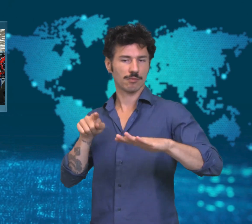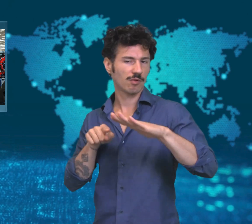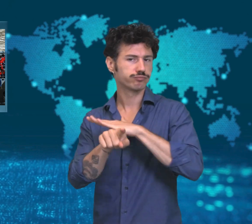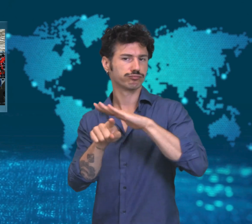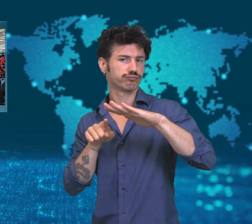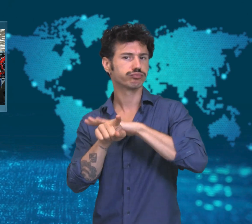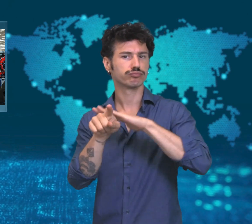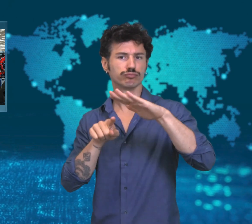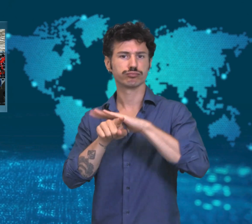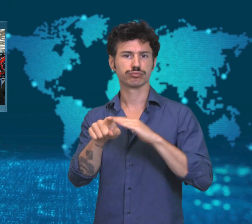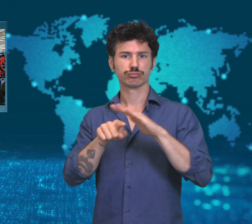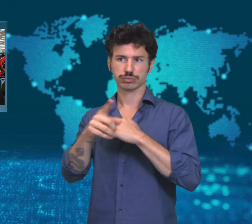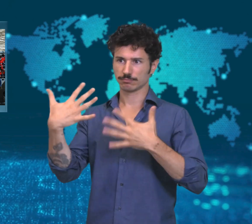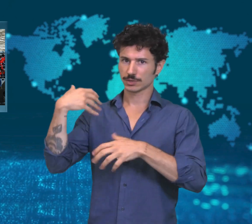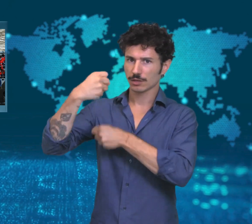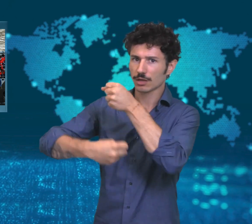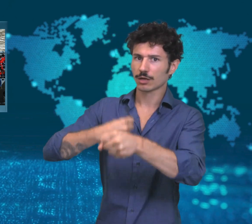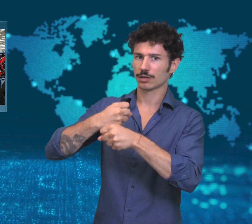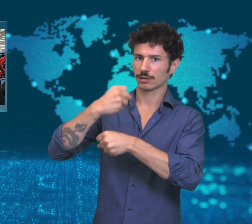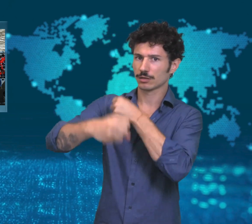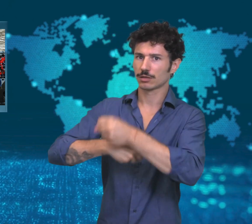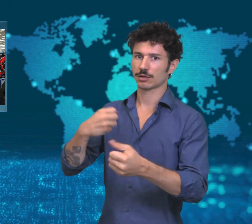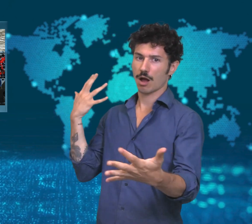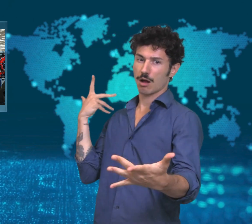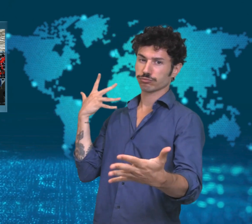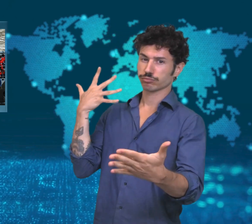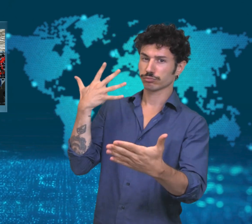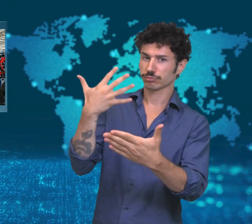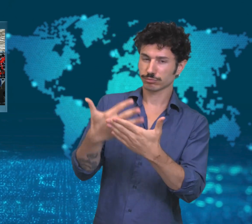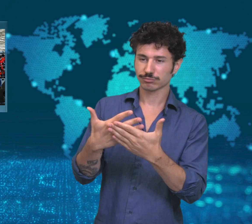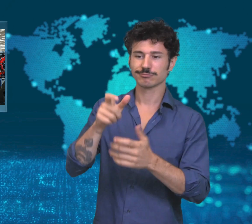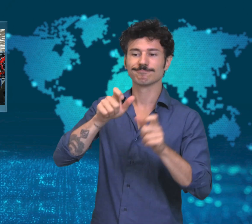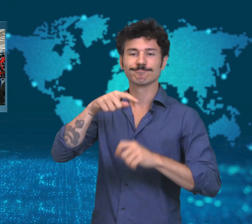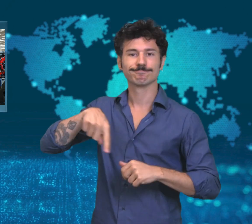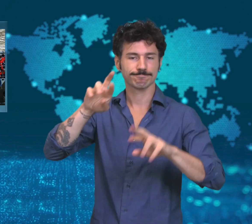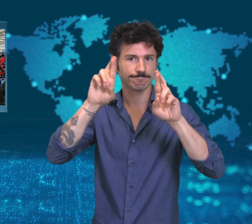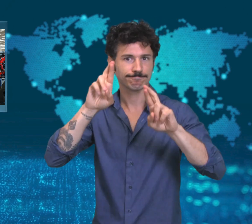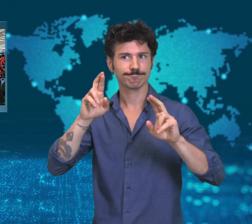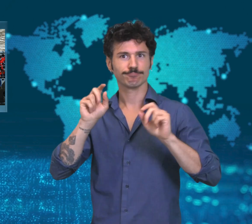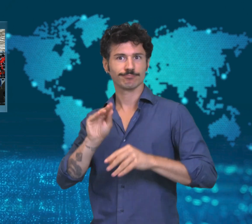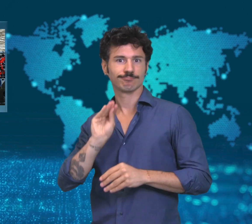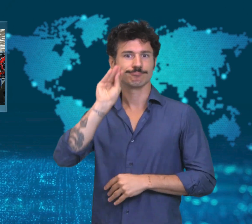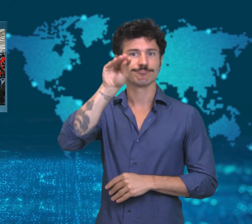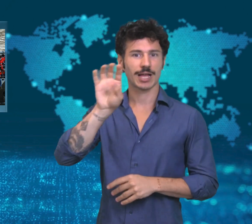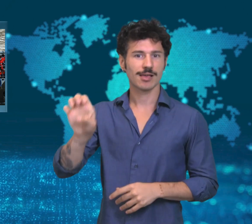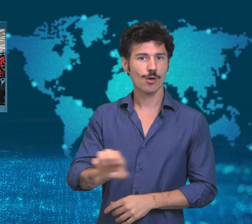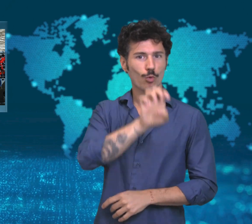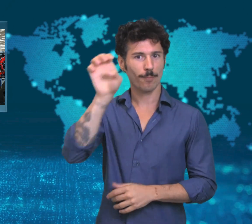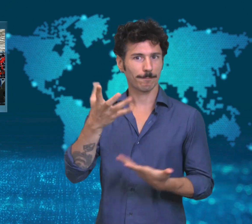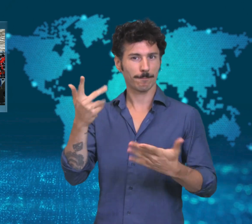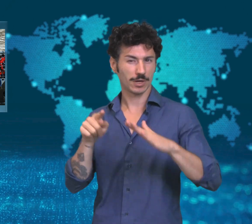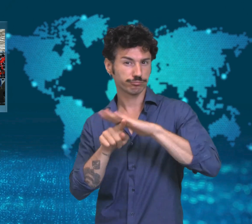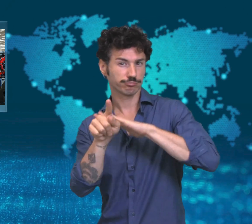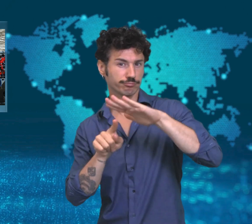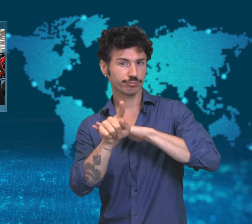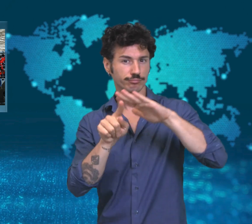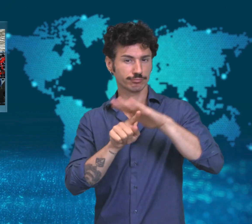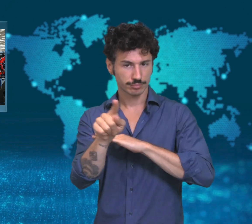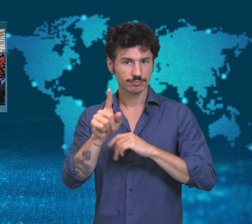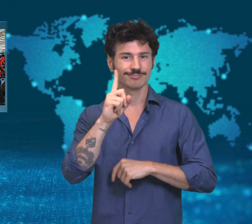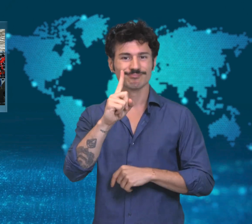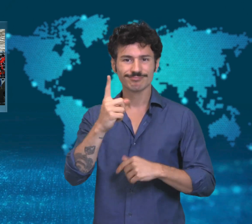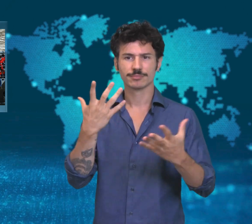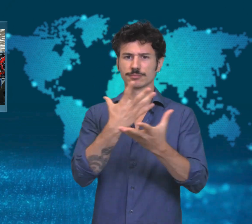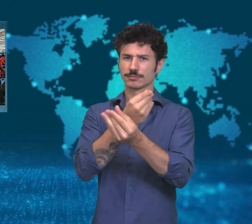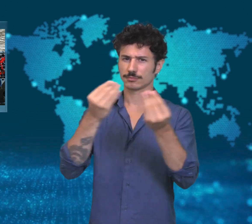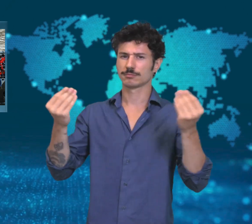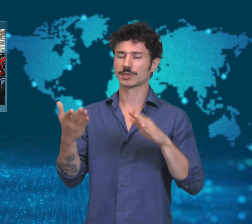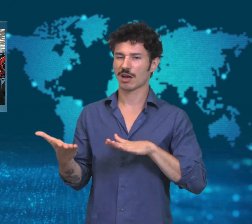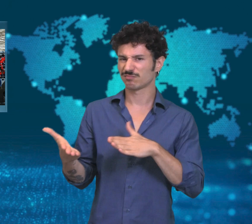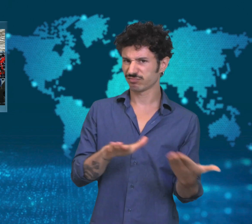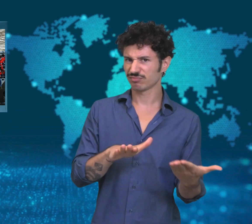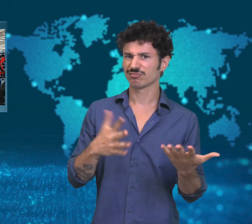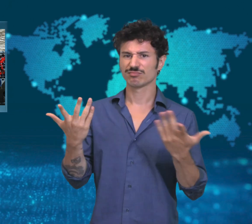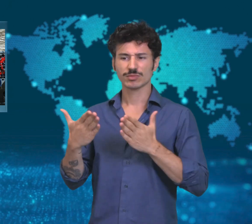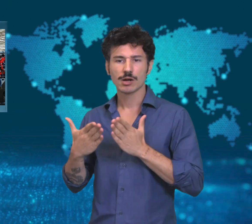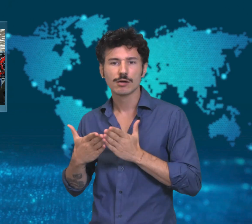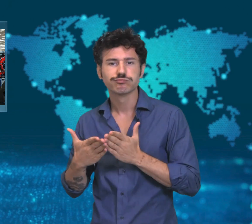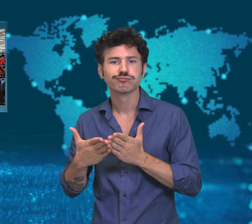Thousands of African migrants risk their lives every year trying to enter Europe.